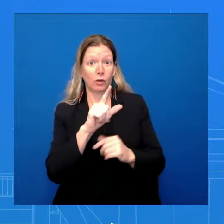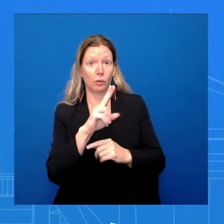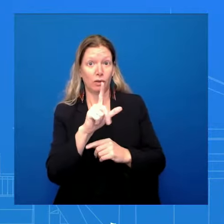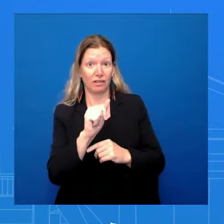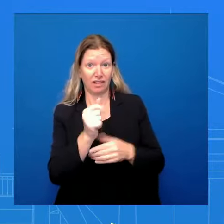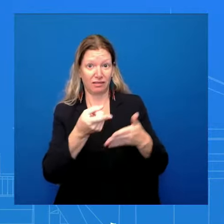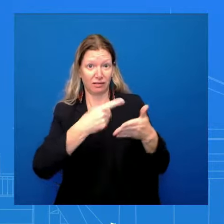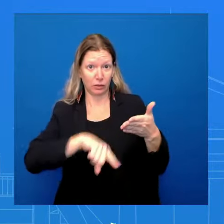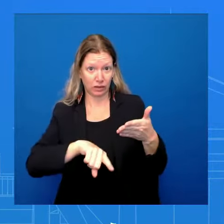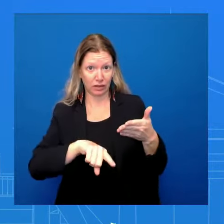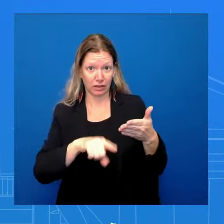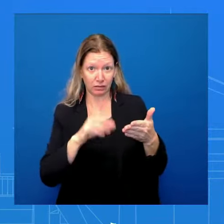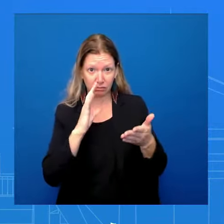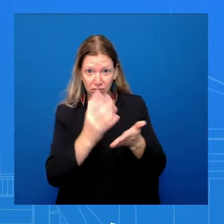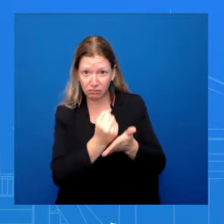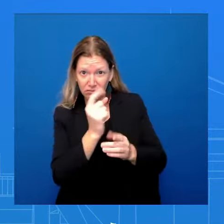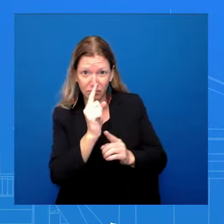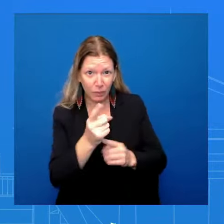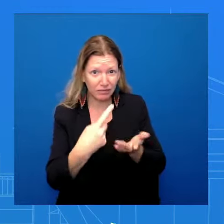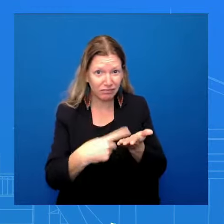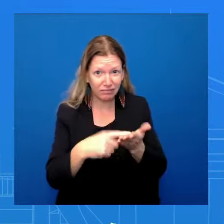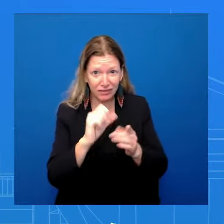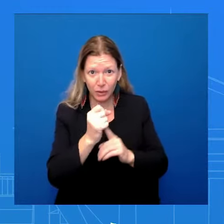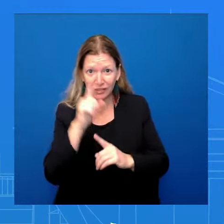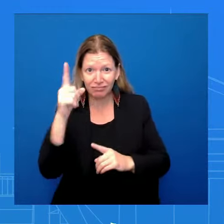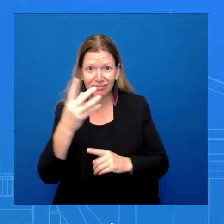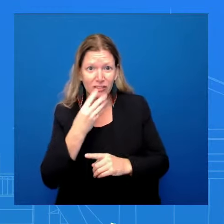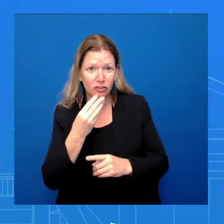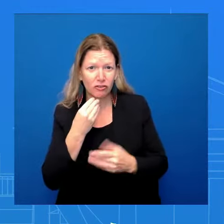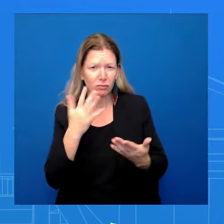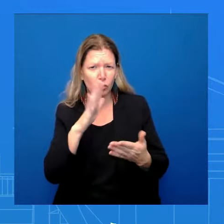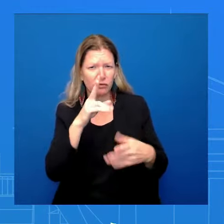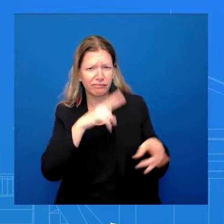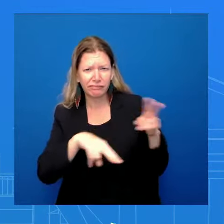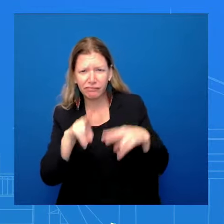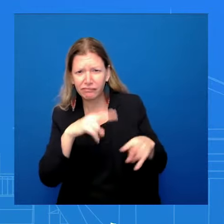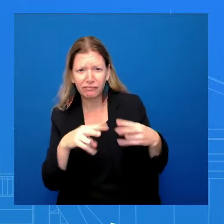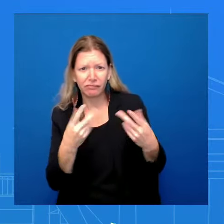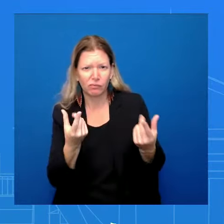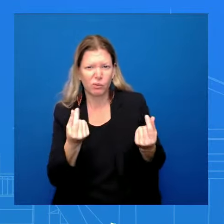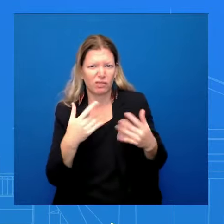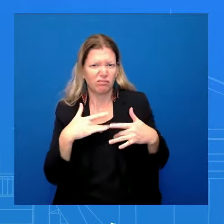on the Venezuelan side for a change in the sanctions and the --